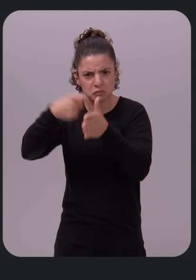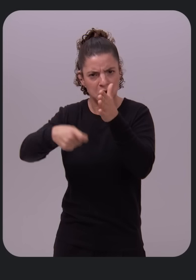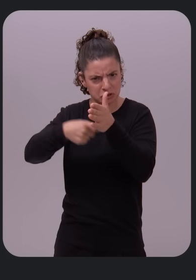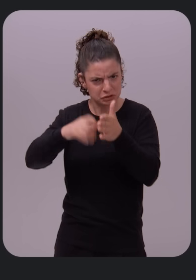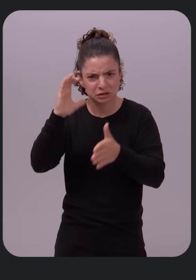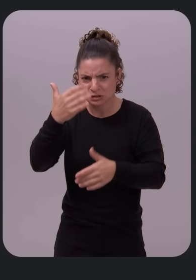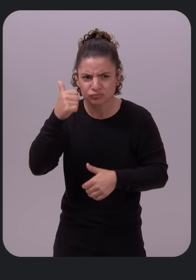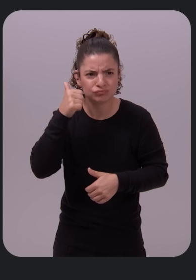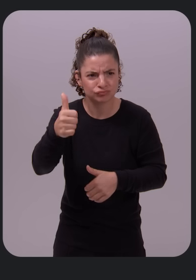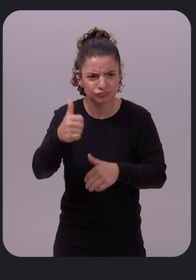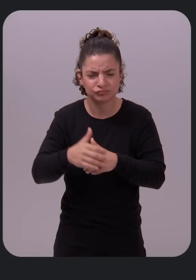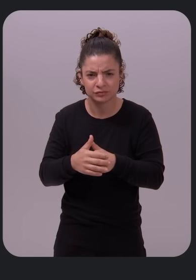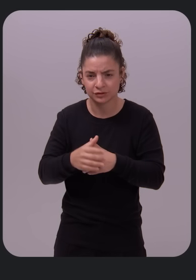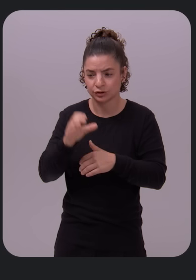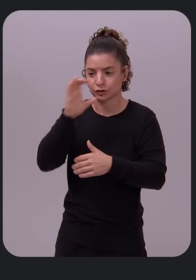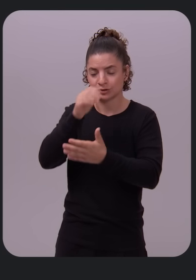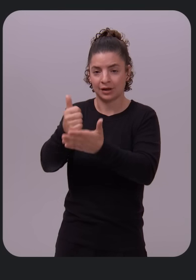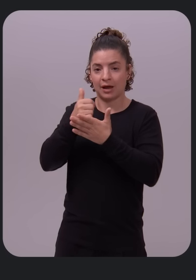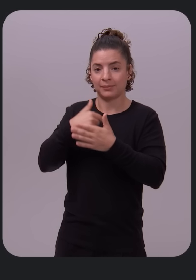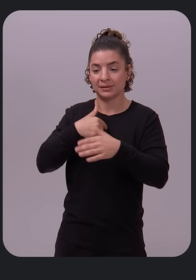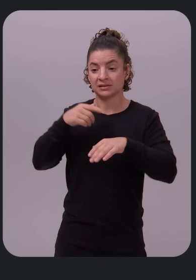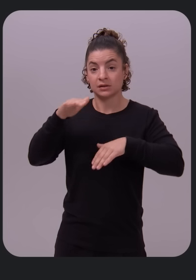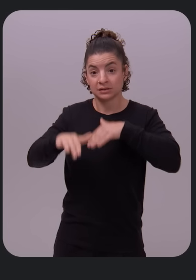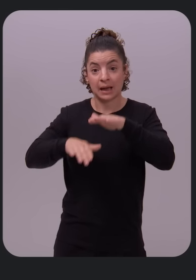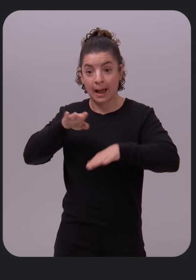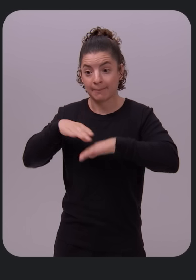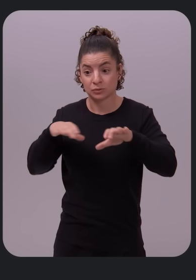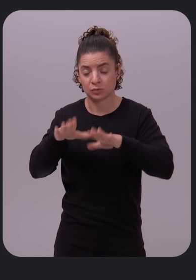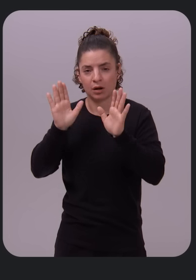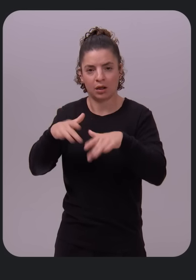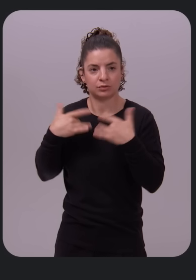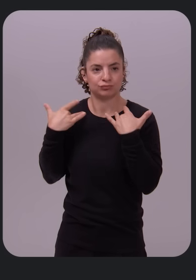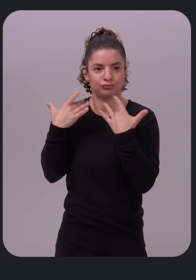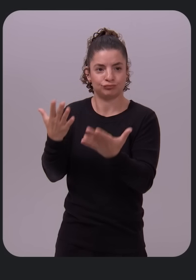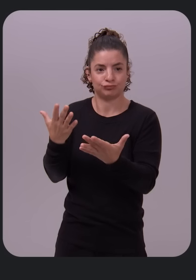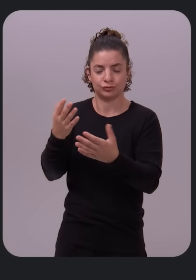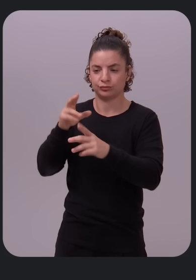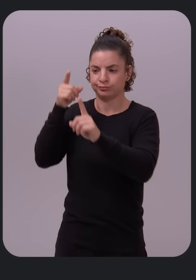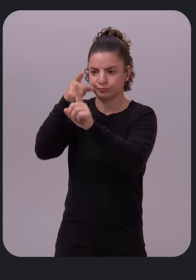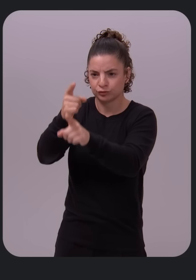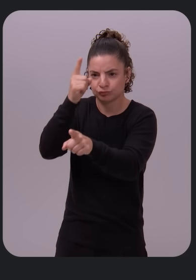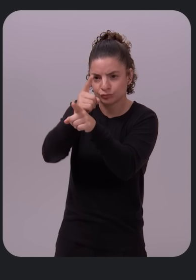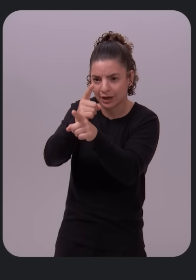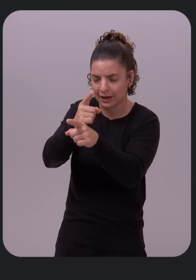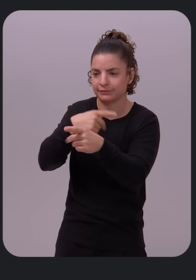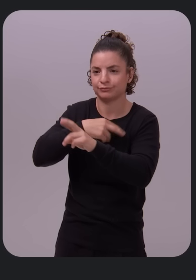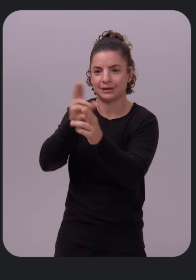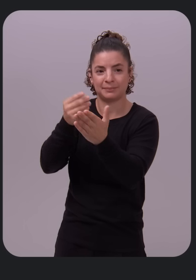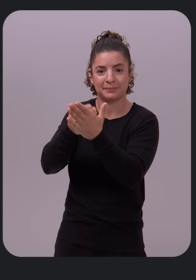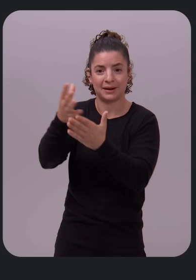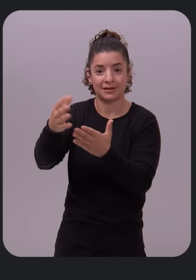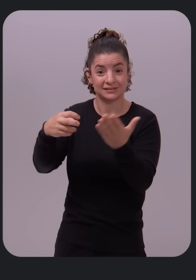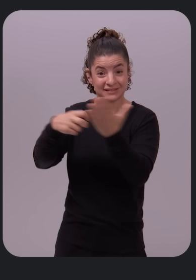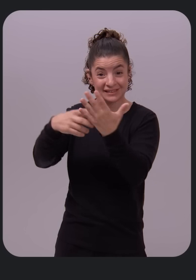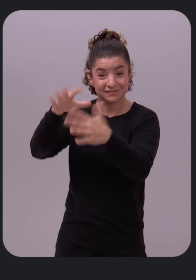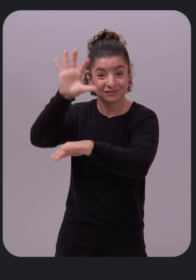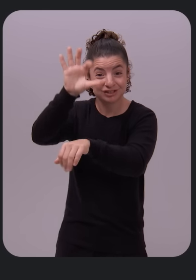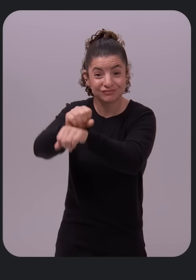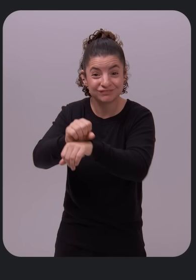Search helps me skip a bunch of steps, linking me right to finish checking out. Tickets secured.